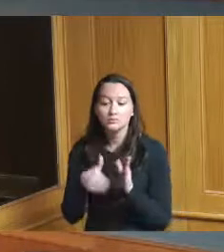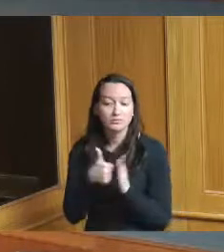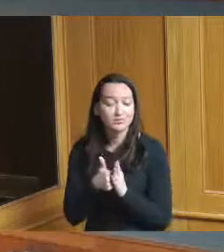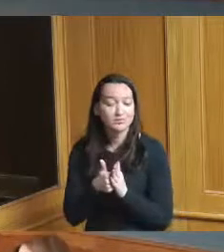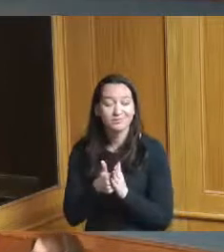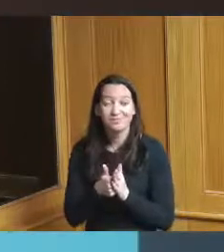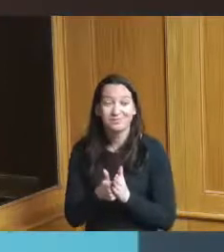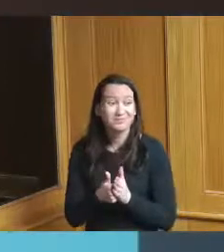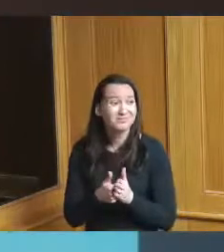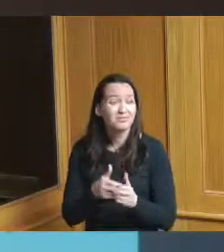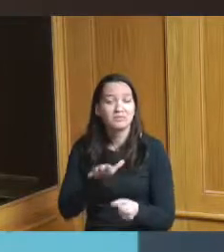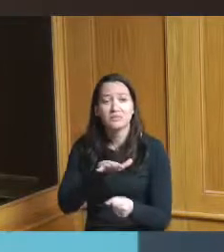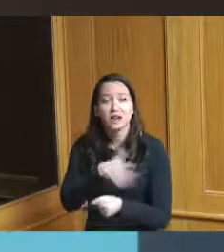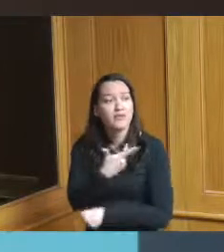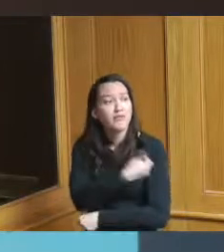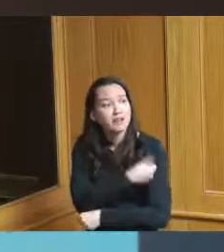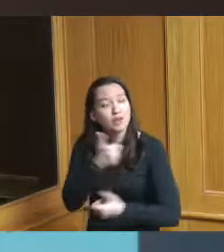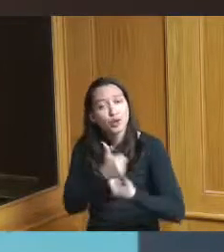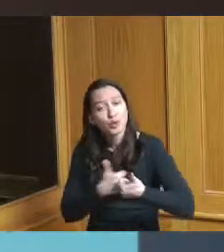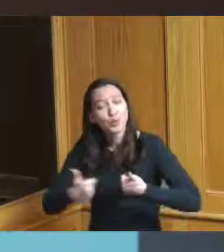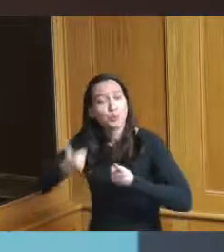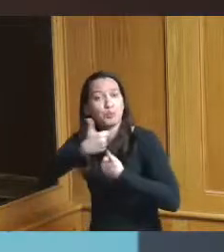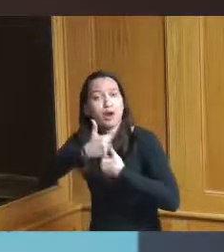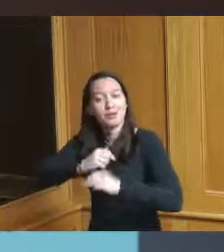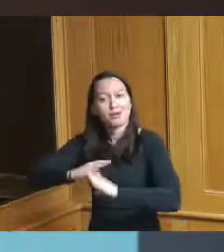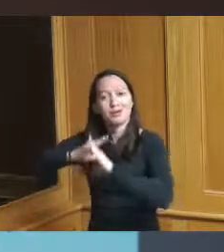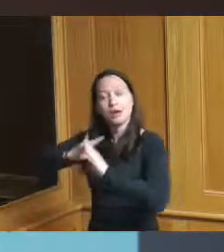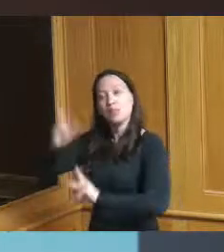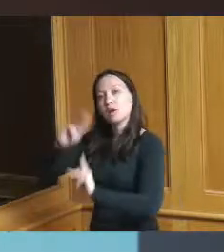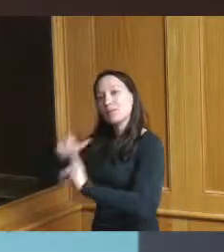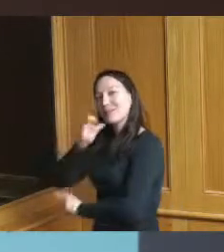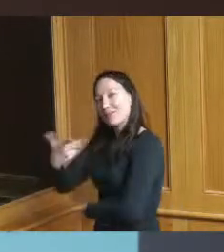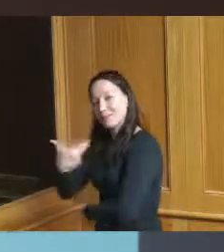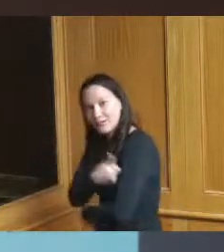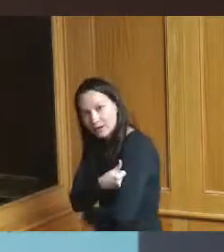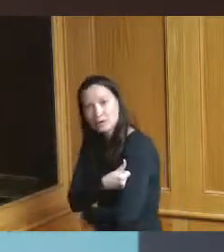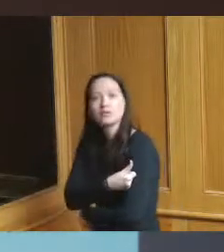enough about the vaccine is a primary barrier unvaccinated African-Americans are not conducting